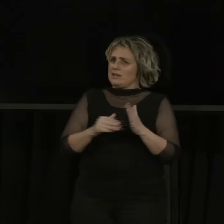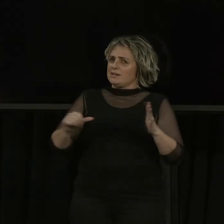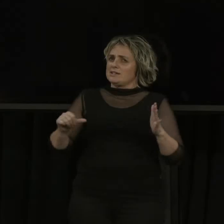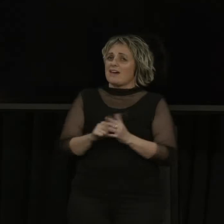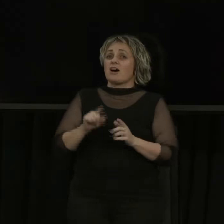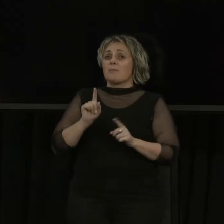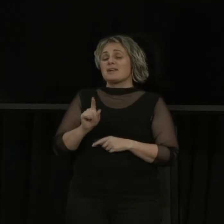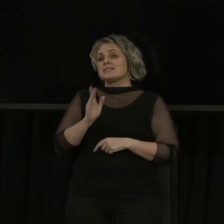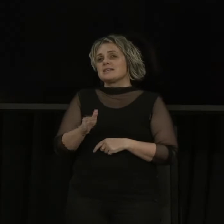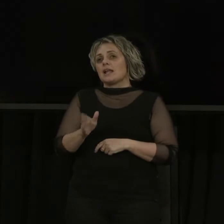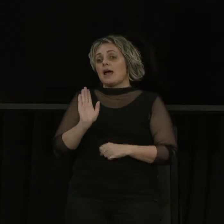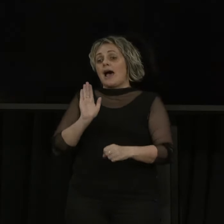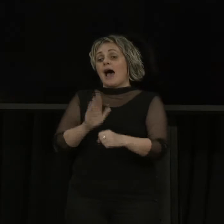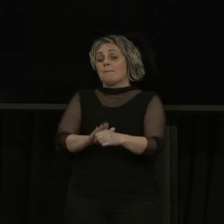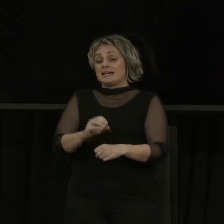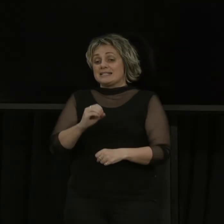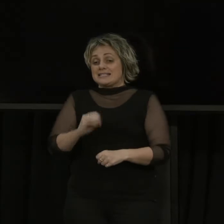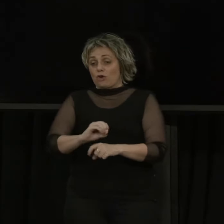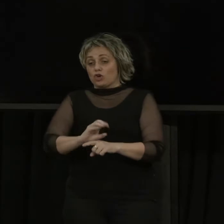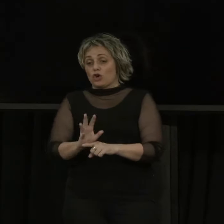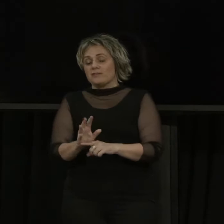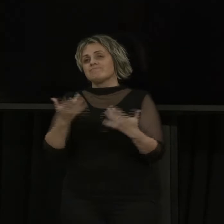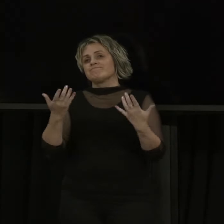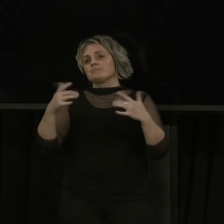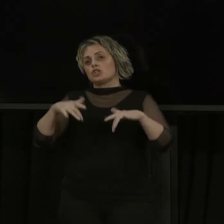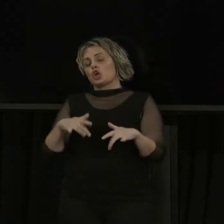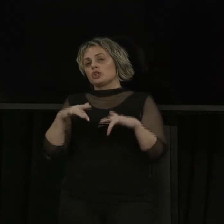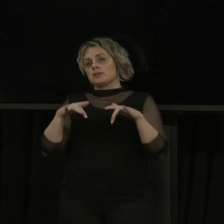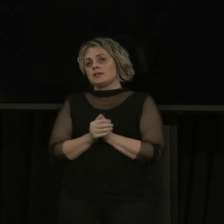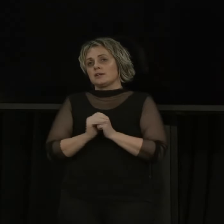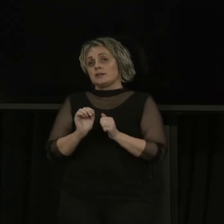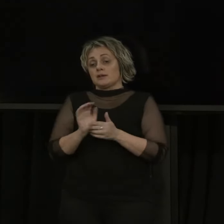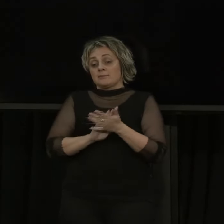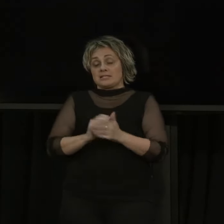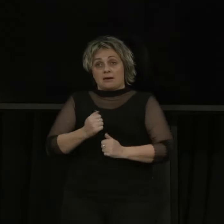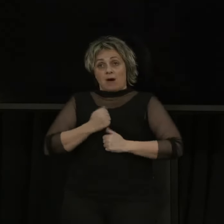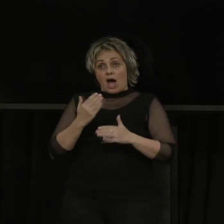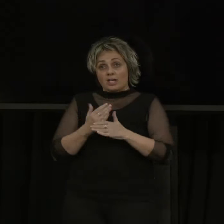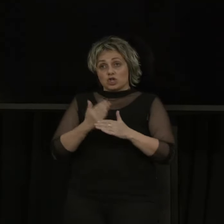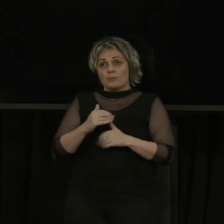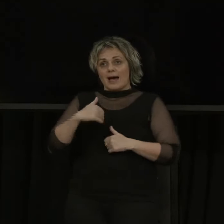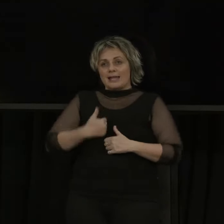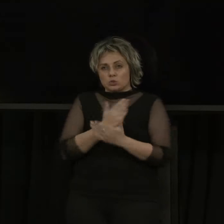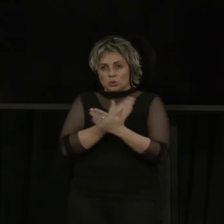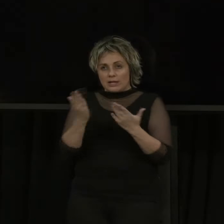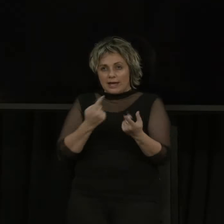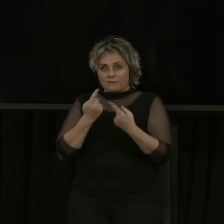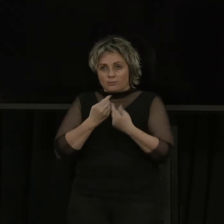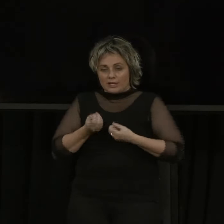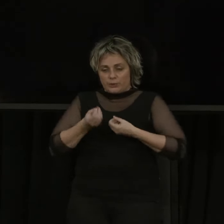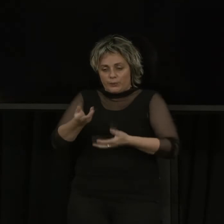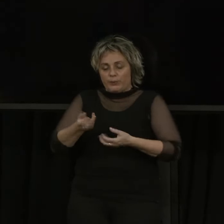after seven weeks of some of the toughest restrictions applied globally, we haven't been able to get to zero at